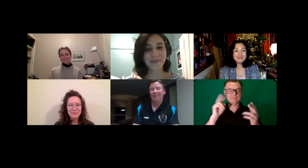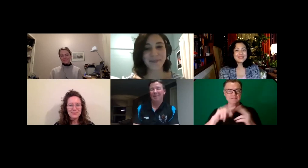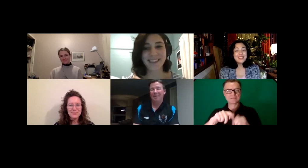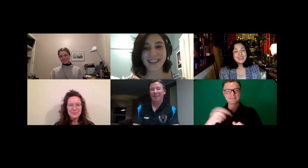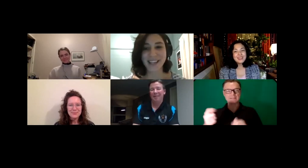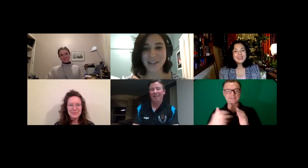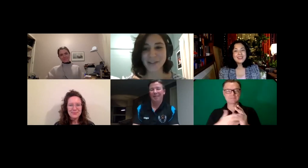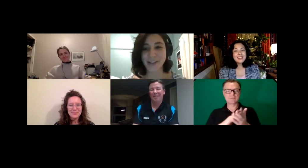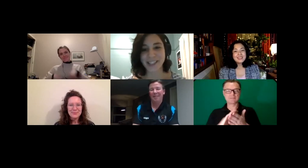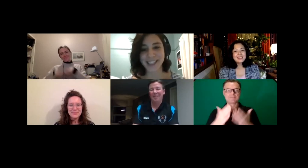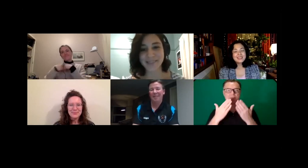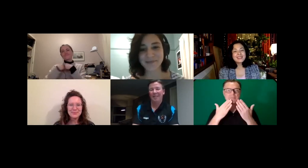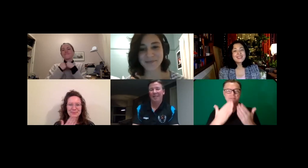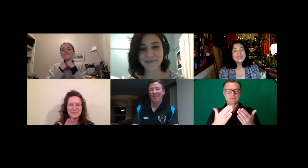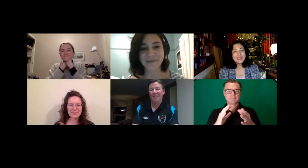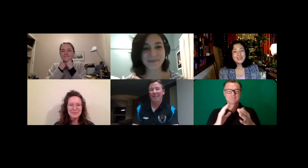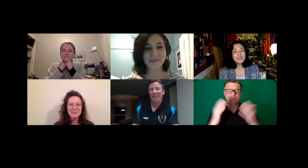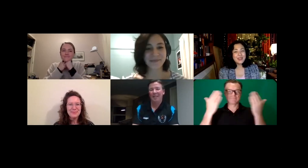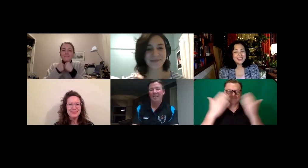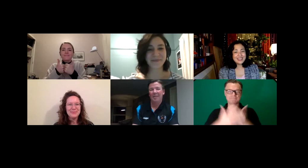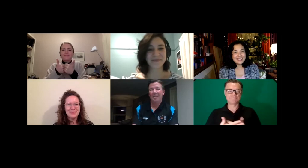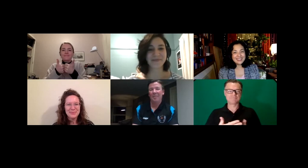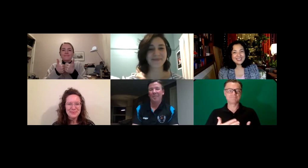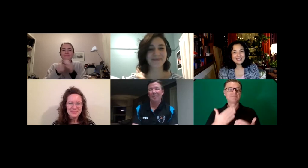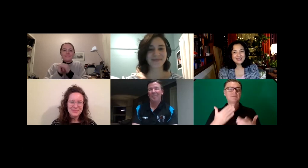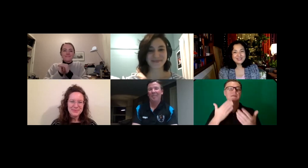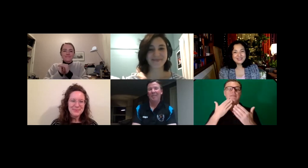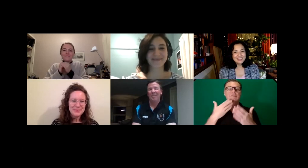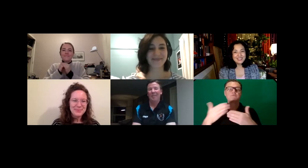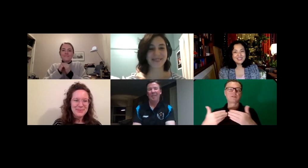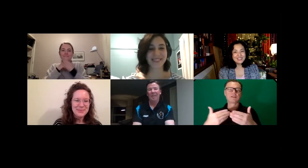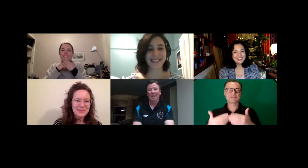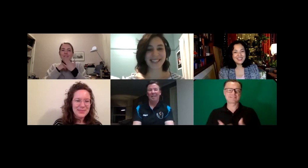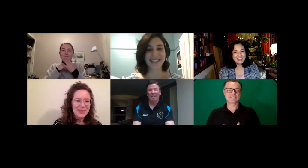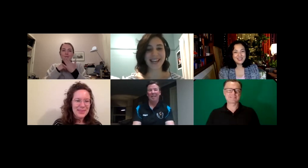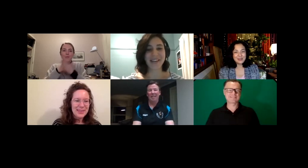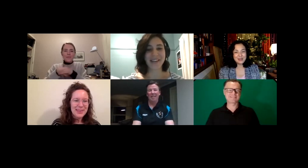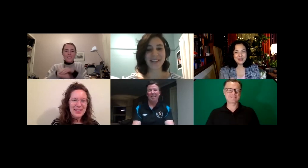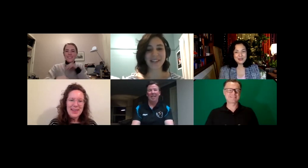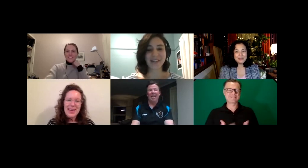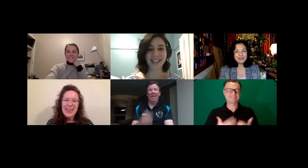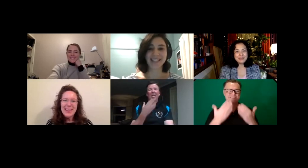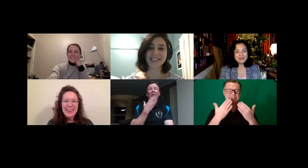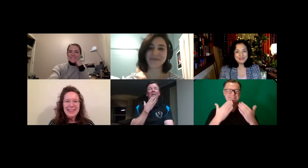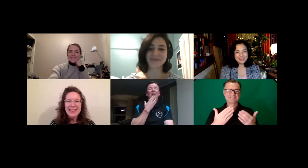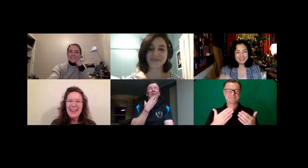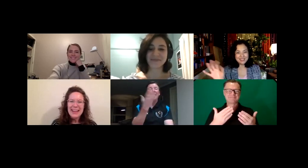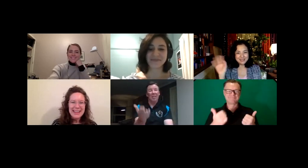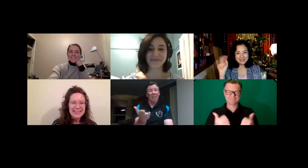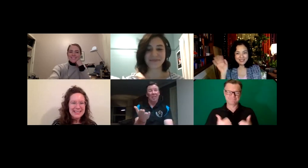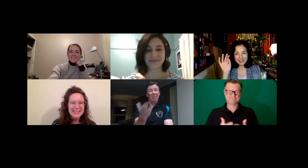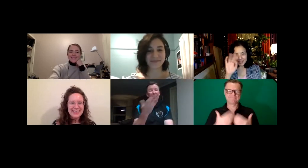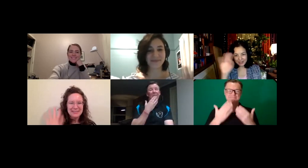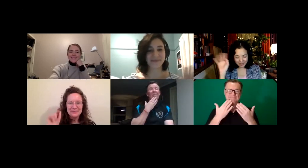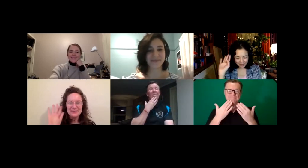Thank you all for joining. Thank you for organizing it. Thank you. Have a good evening. Thank you.